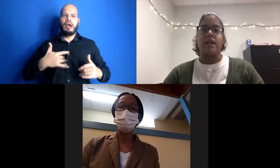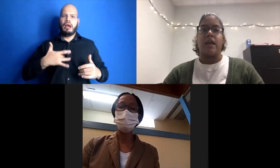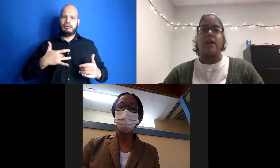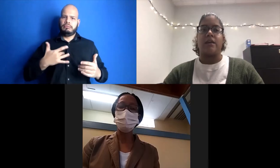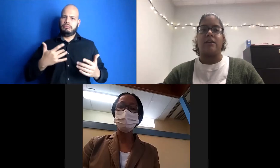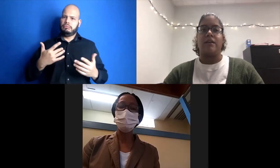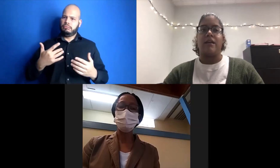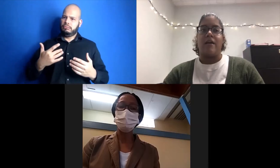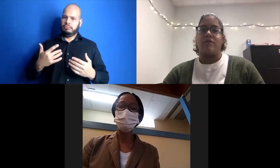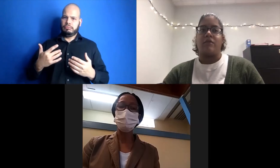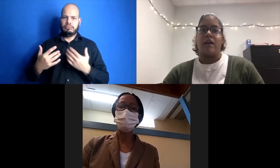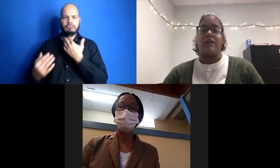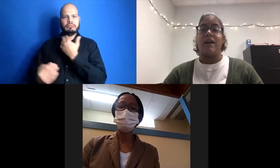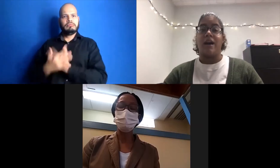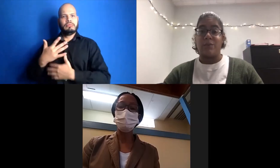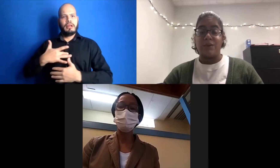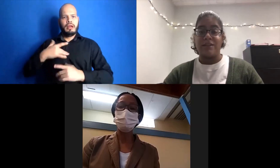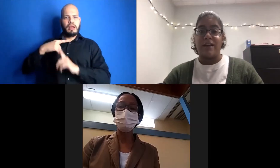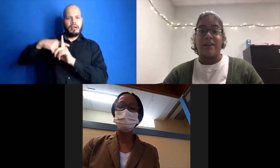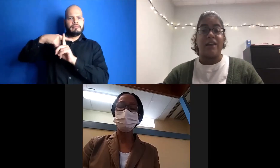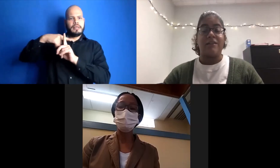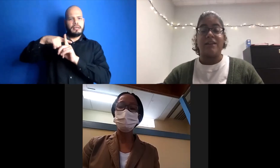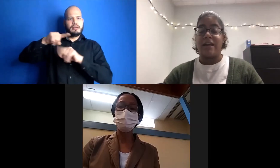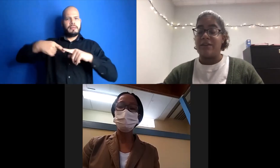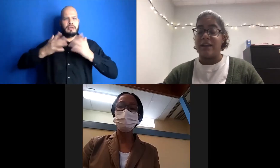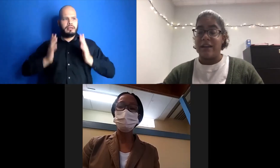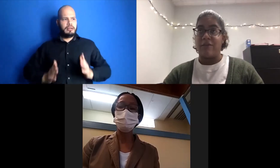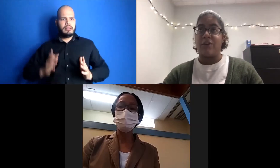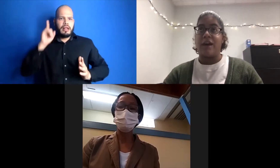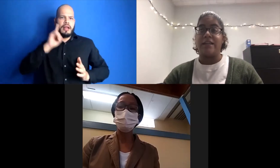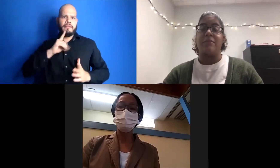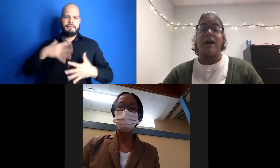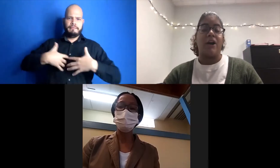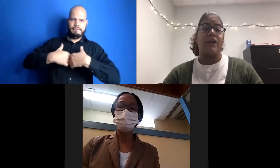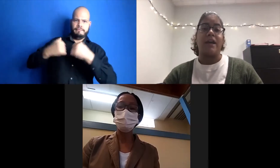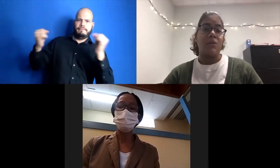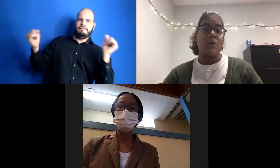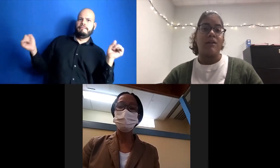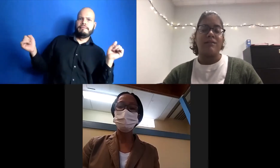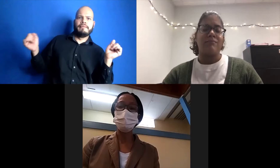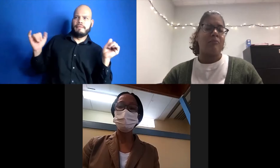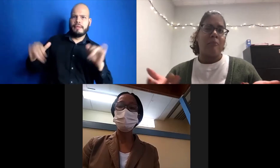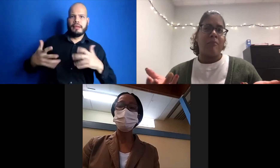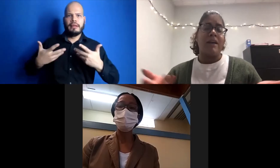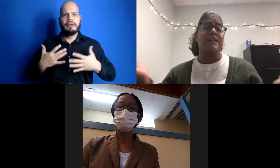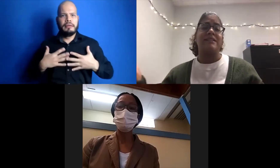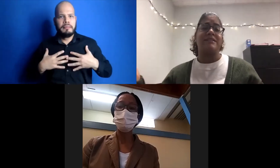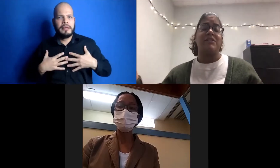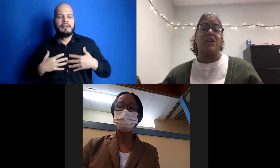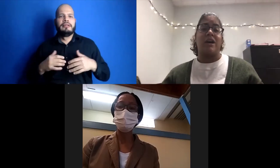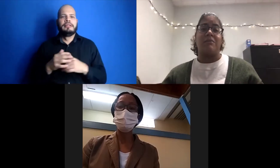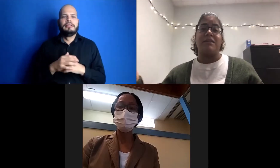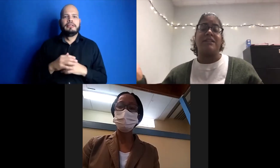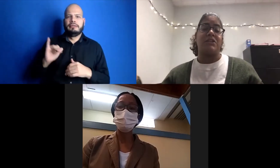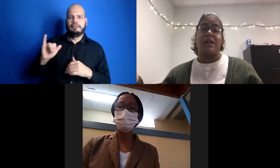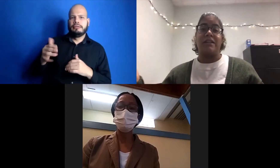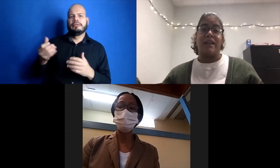and after that I will say then they never ended up hiring anyone and it's the job is still online